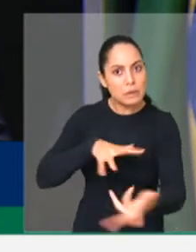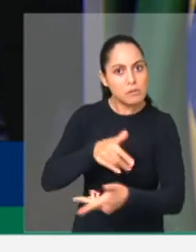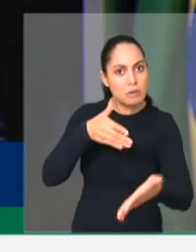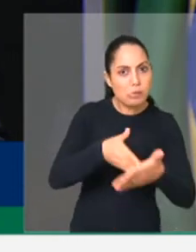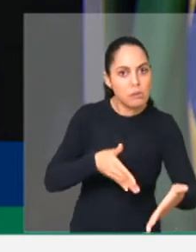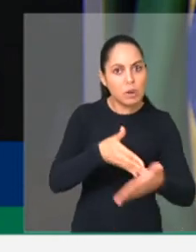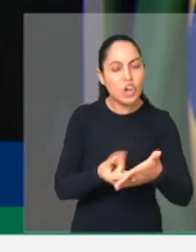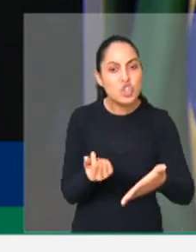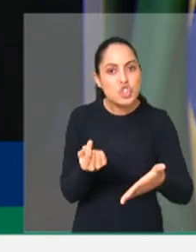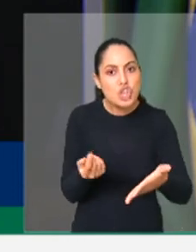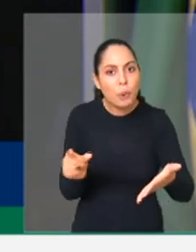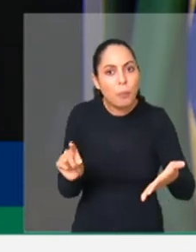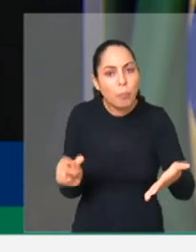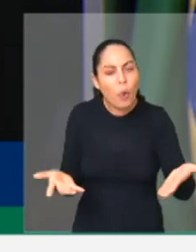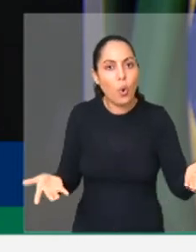DE 10% NOS MEDICAMENTOS. NÓ S... NÓS ESTAMOS NO MOMENTO